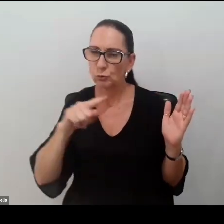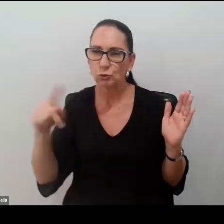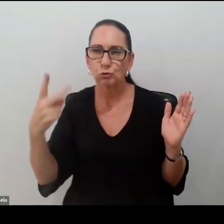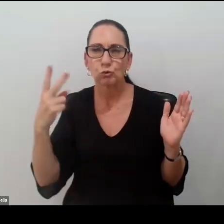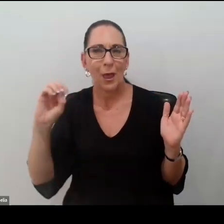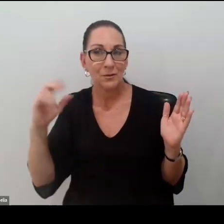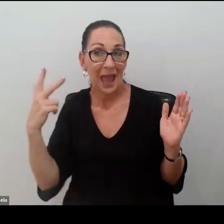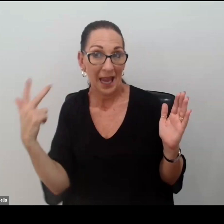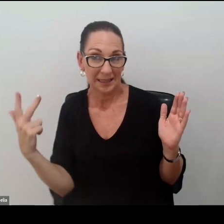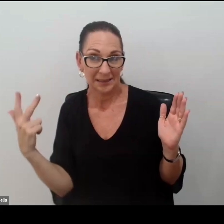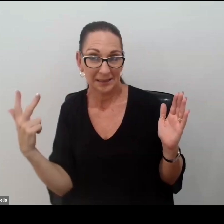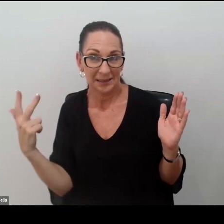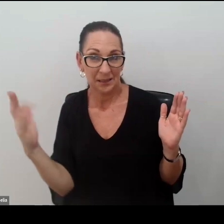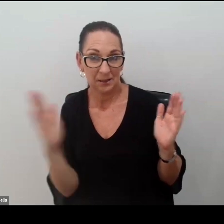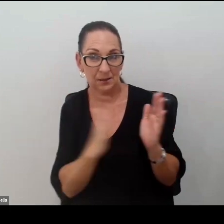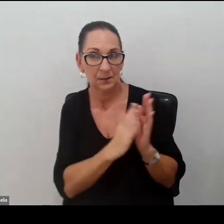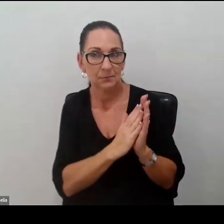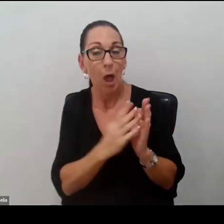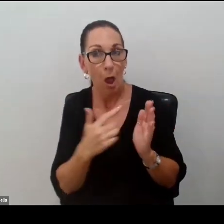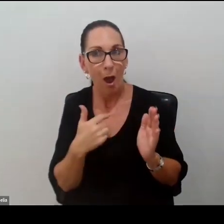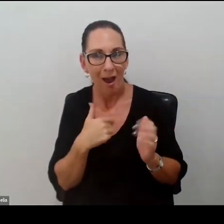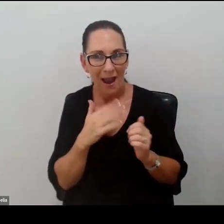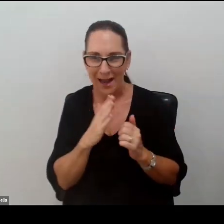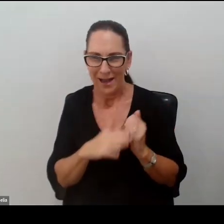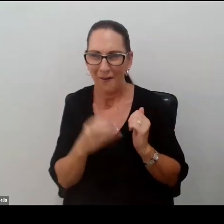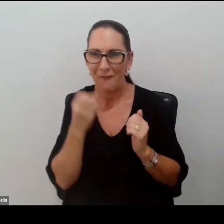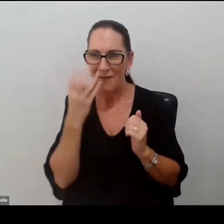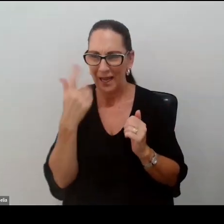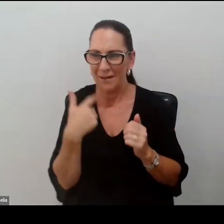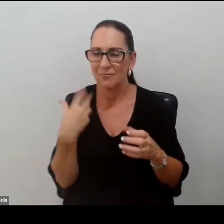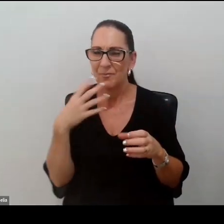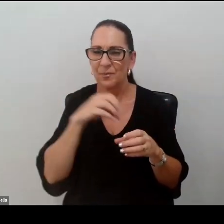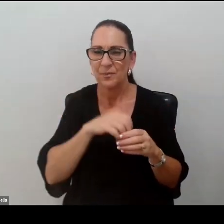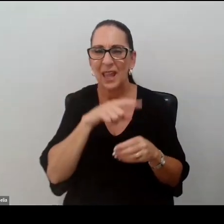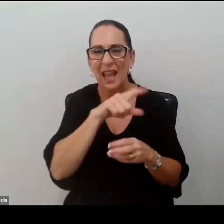I myself will never forget when I served on the Victorian Disability Advisory Council,